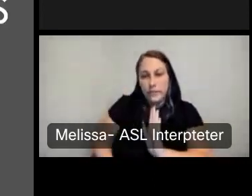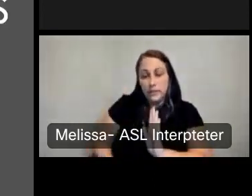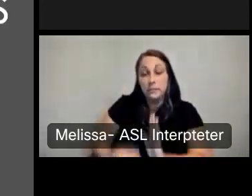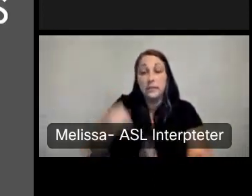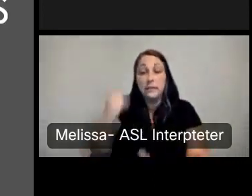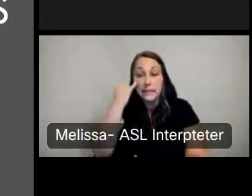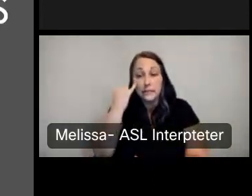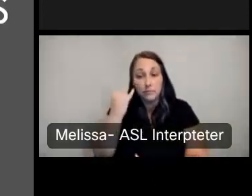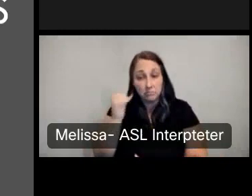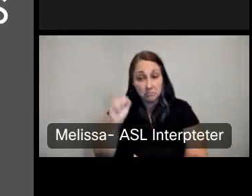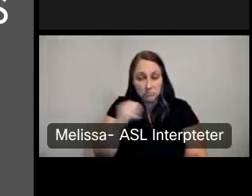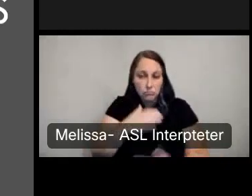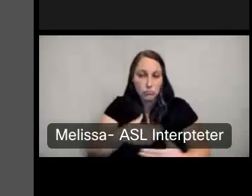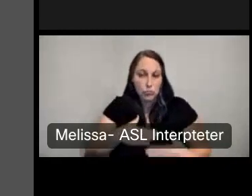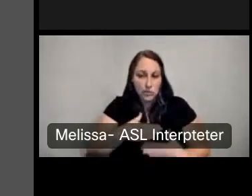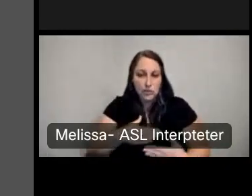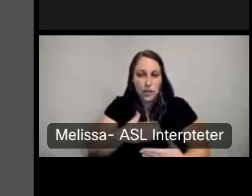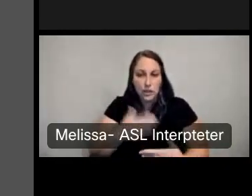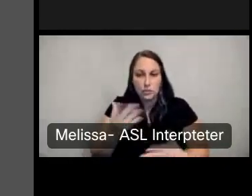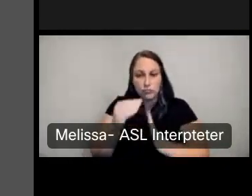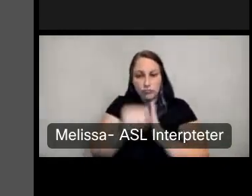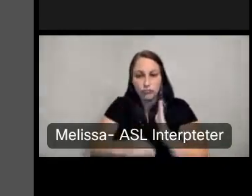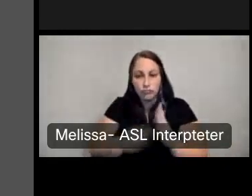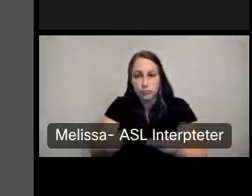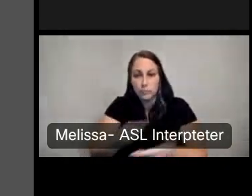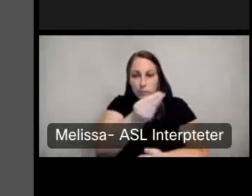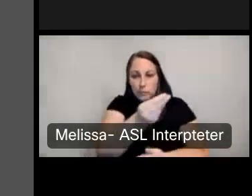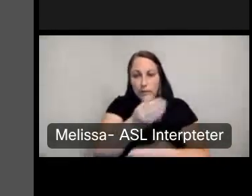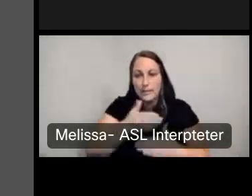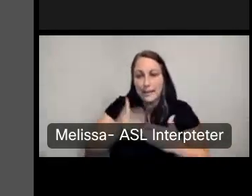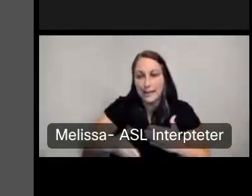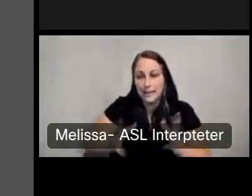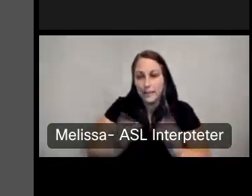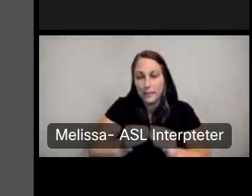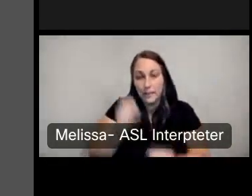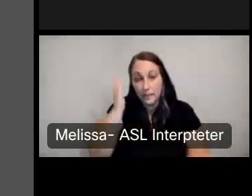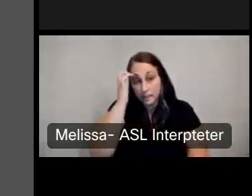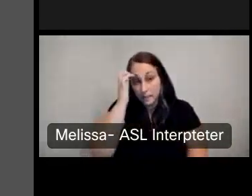and we'll um I'm gonna go really quick to the last slide and then and then go back open it